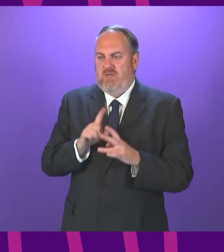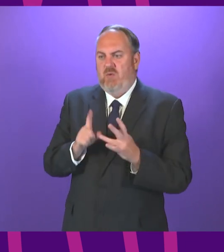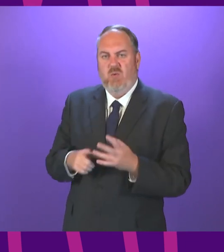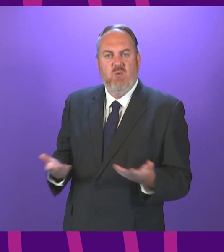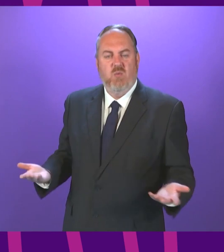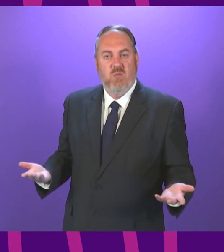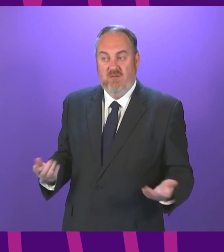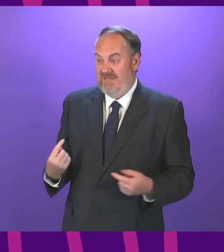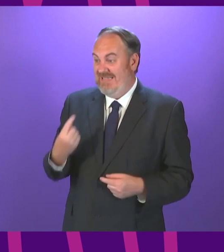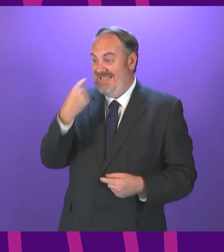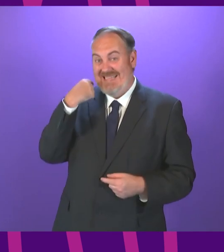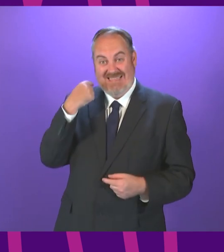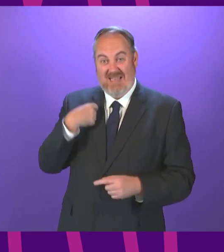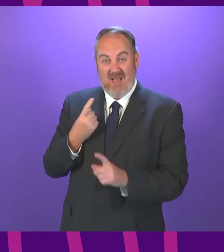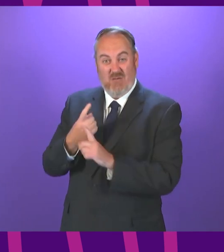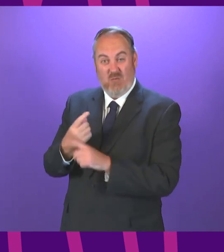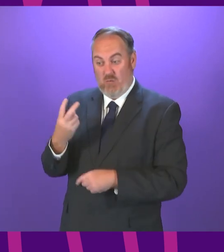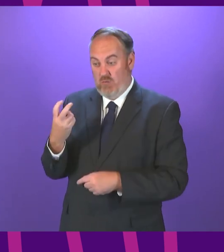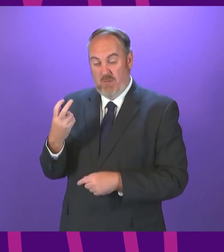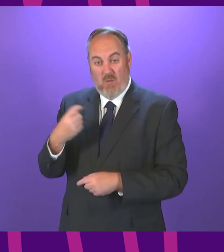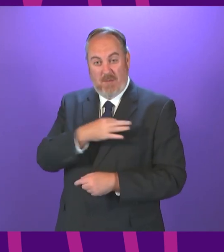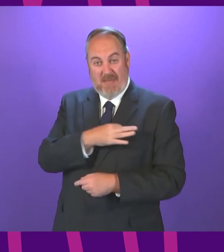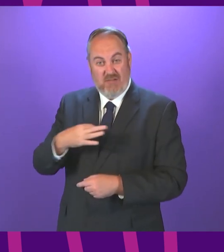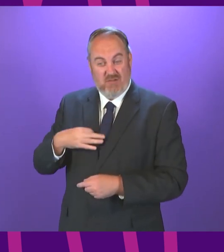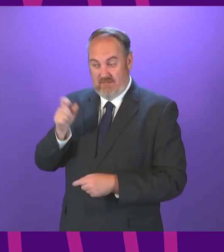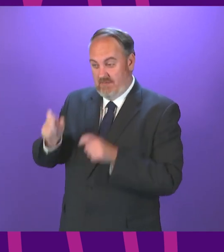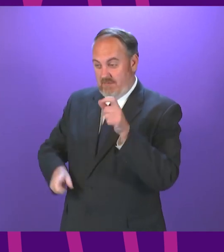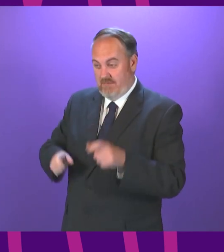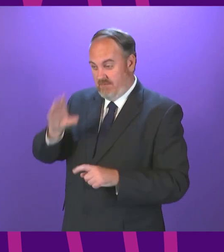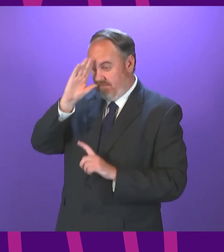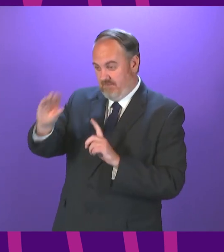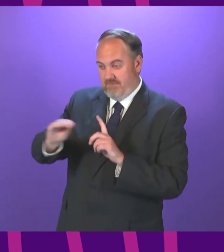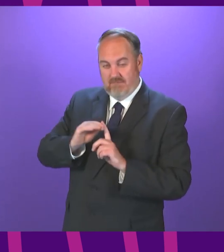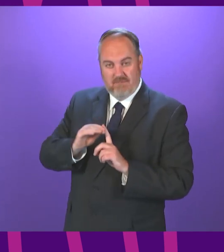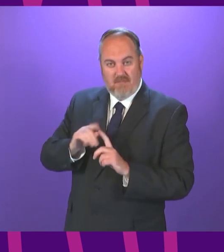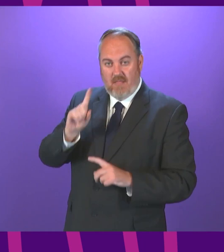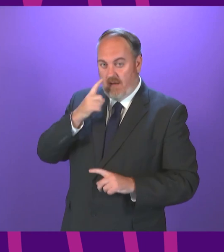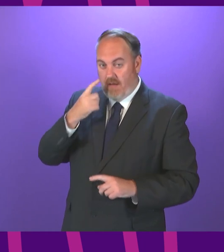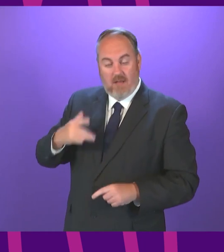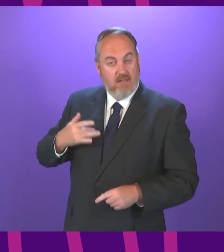Just yesterday, I saw two more patients who are struggling to live because of long Covid.